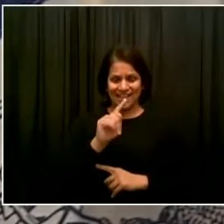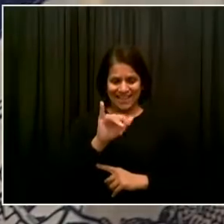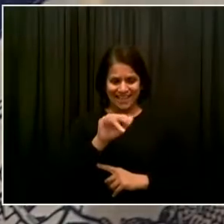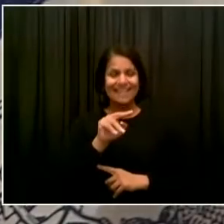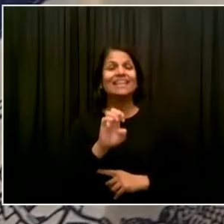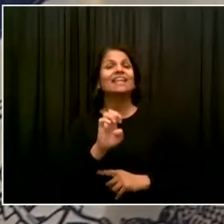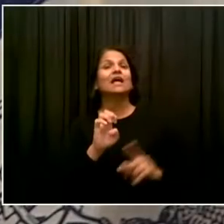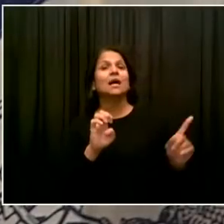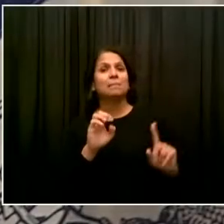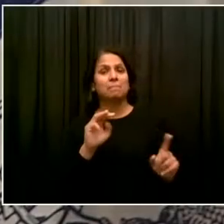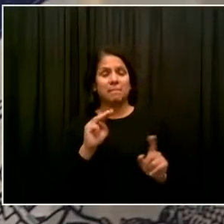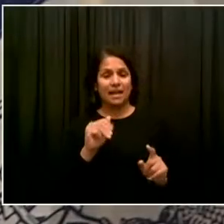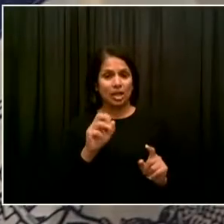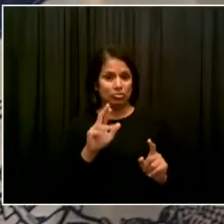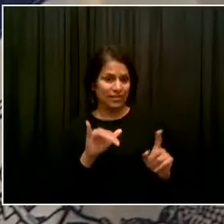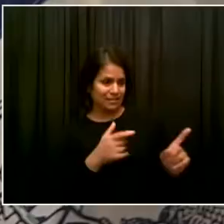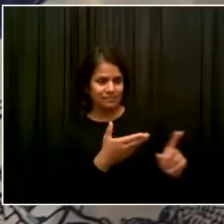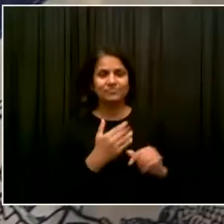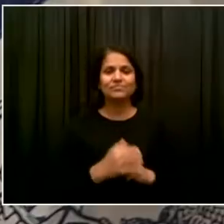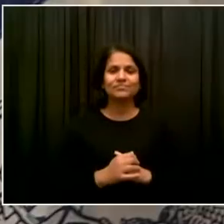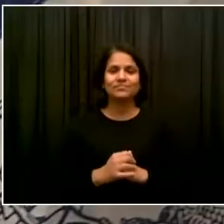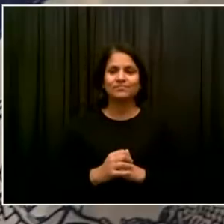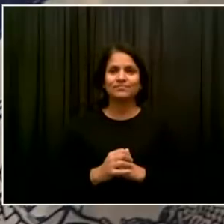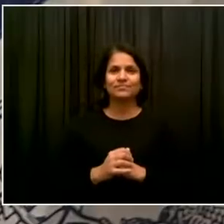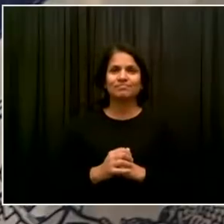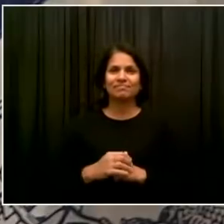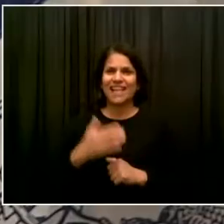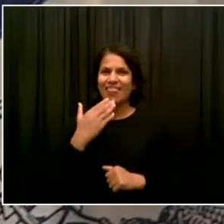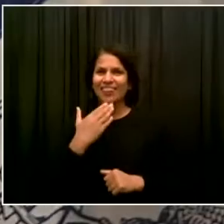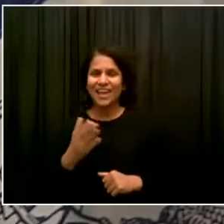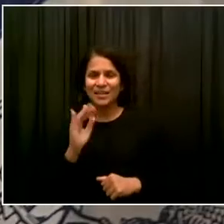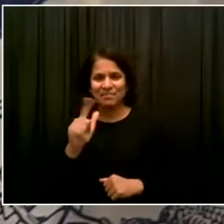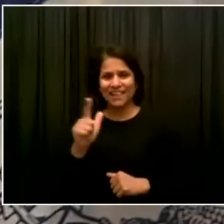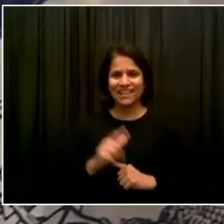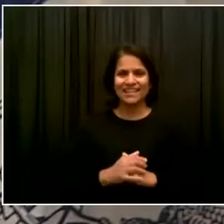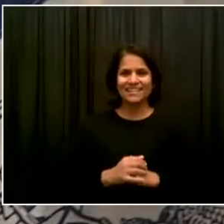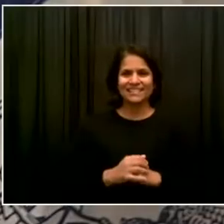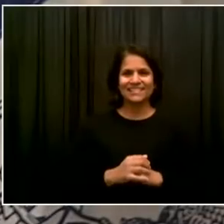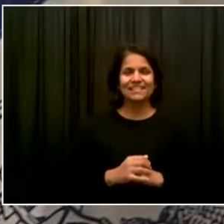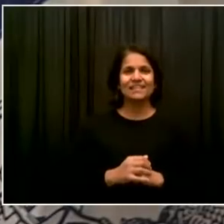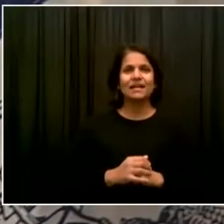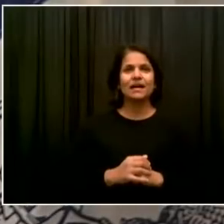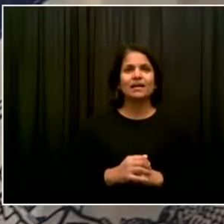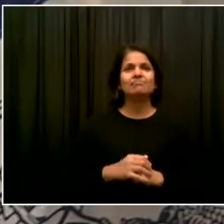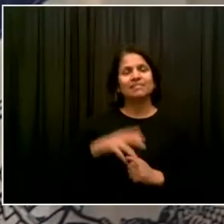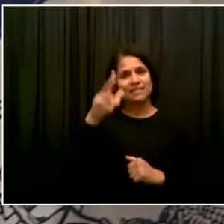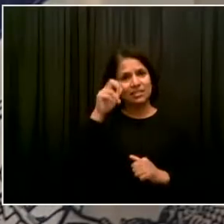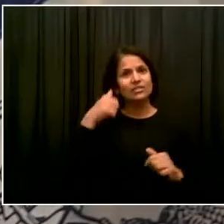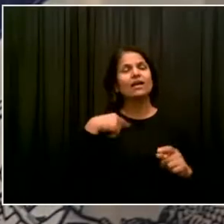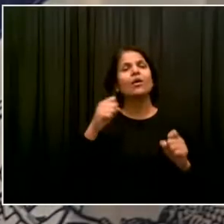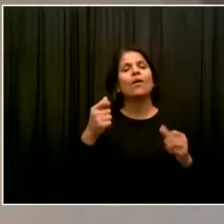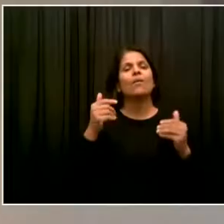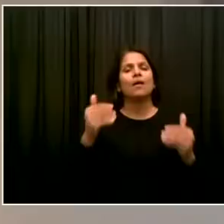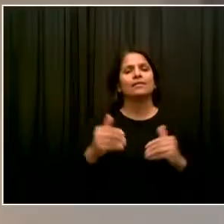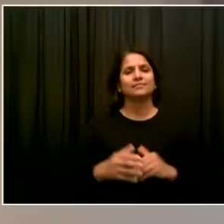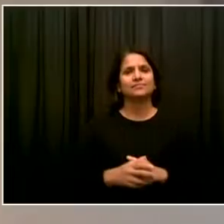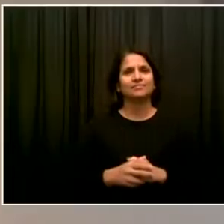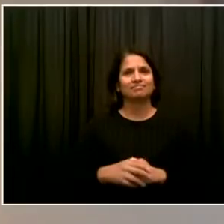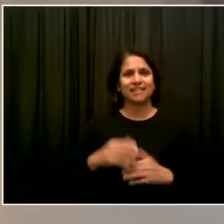LADY.